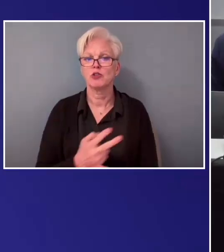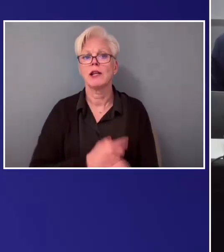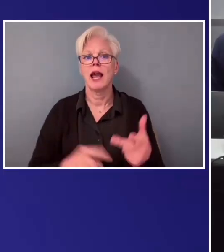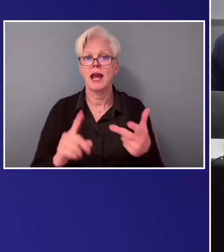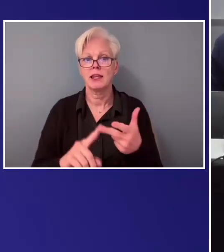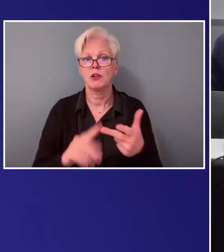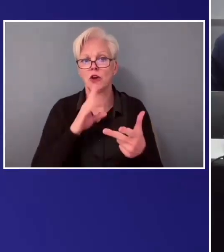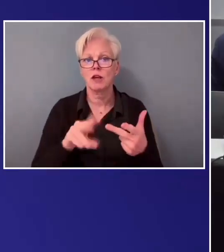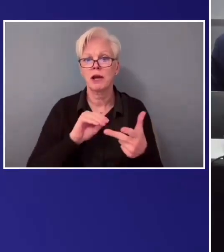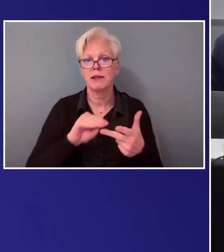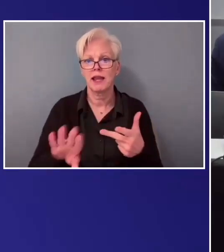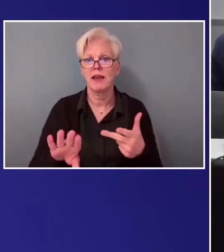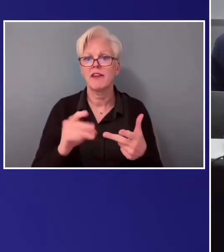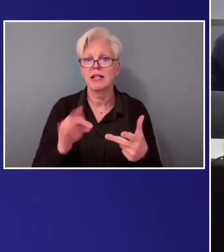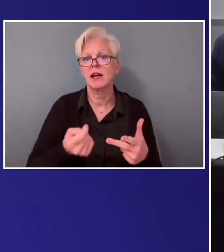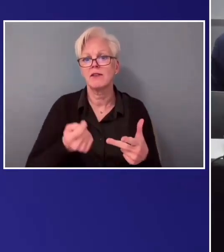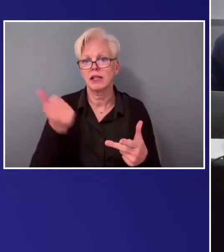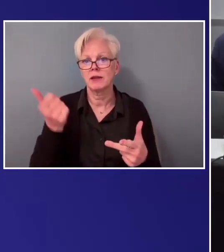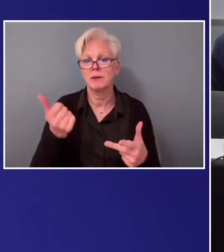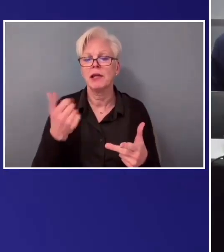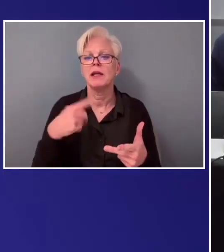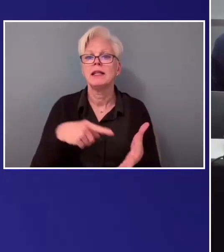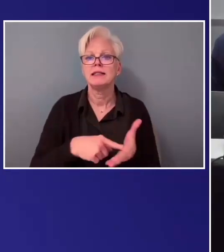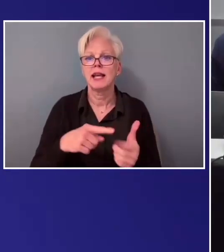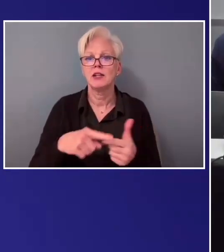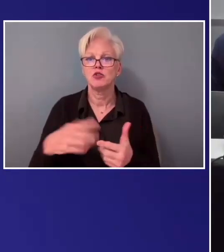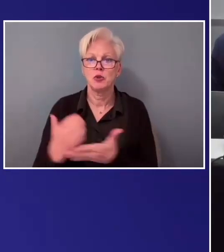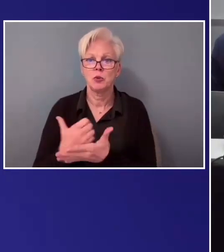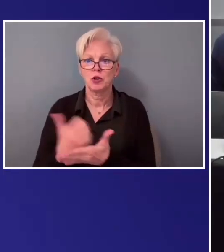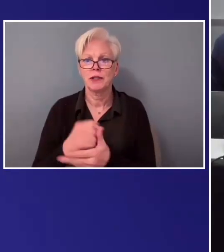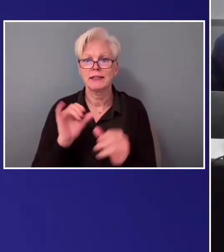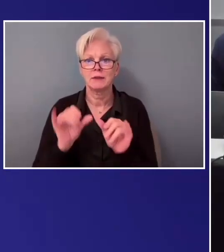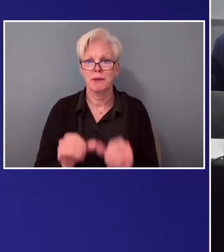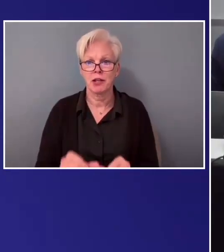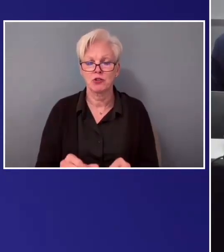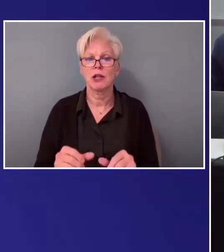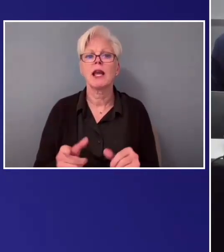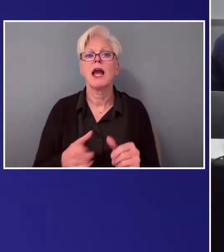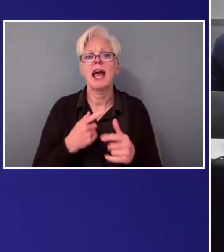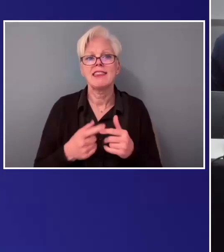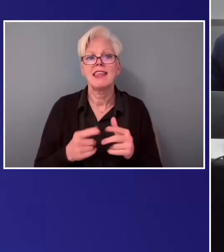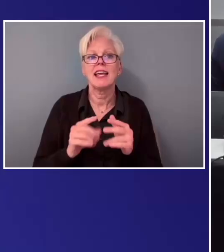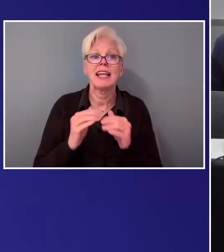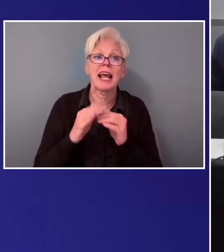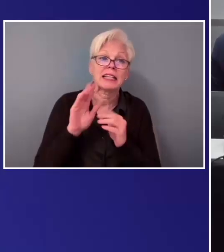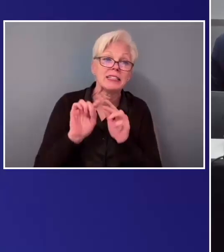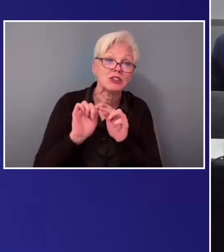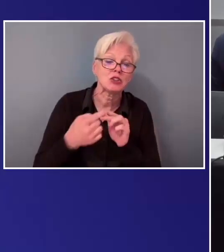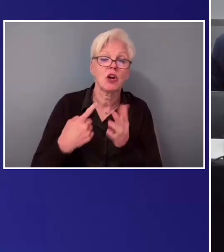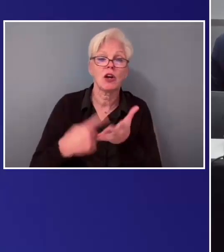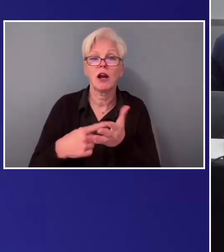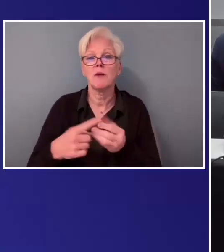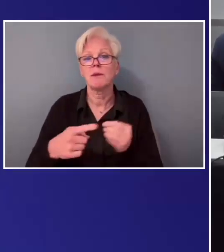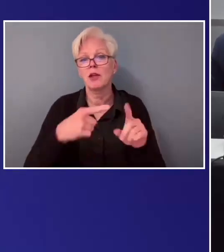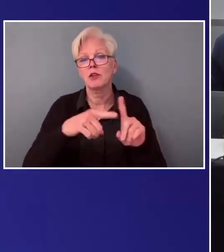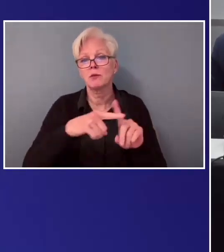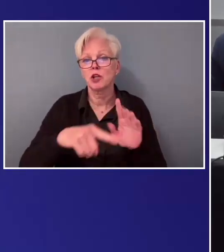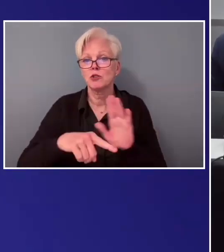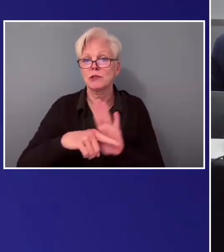of eliminating the debt-to-earnings metric, and have at least the beginning of a discussion on the pros and cons of that as we talked about earlier.